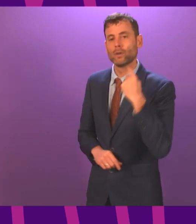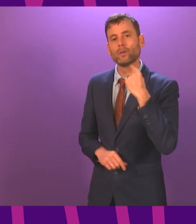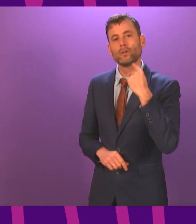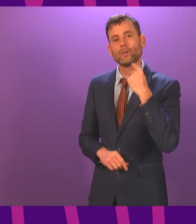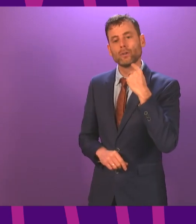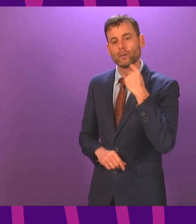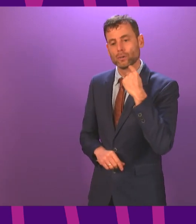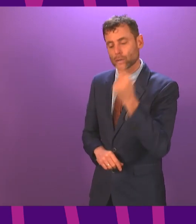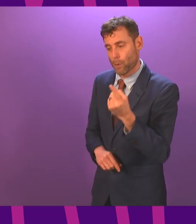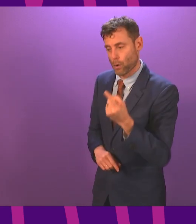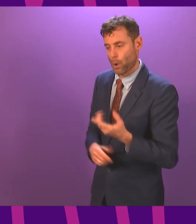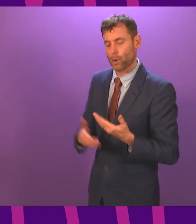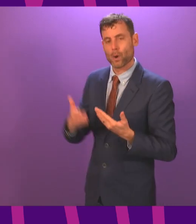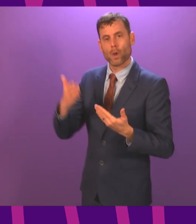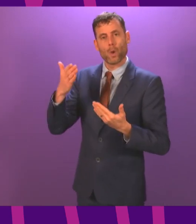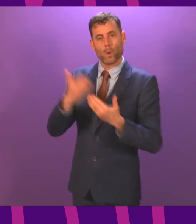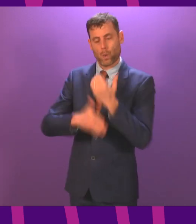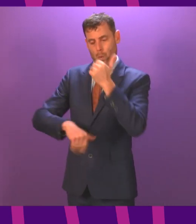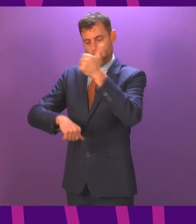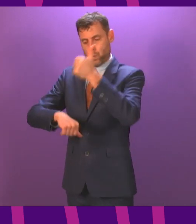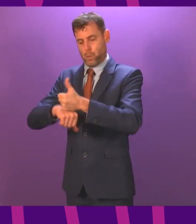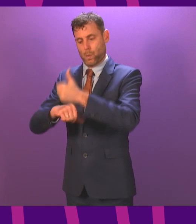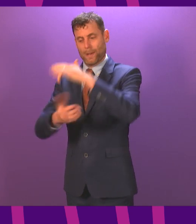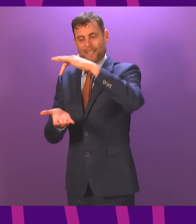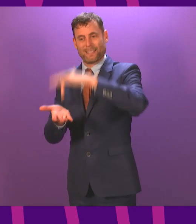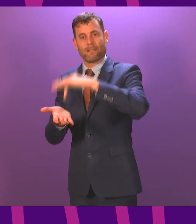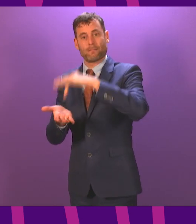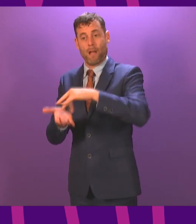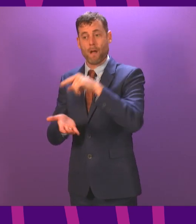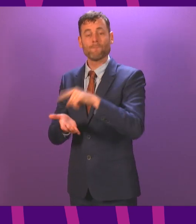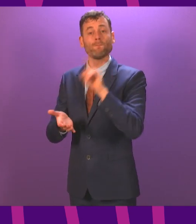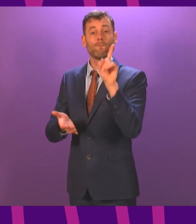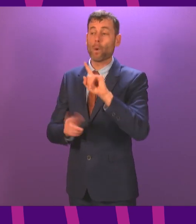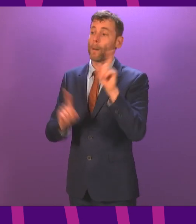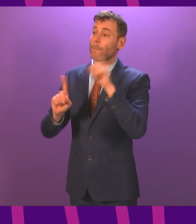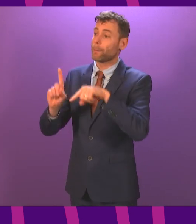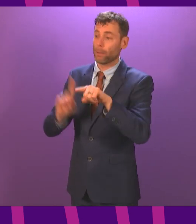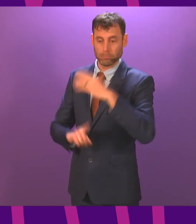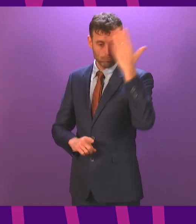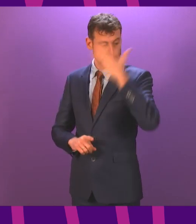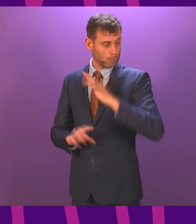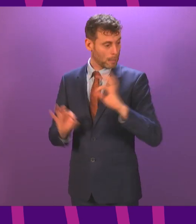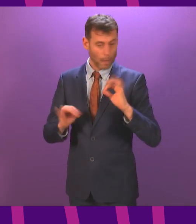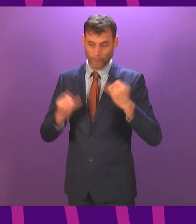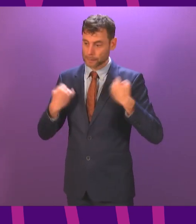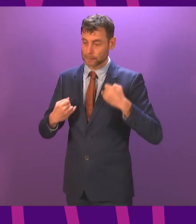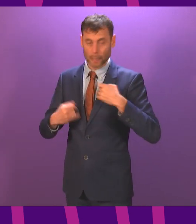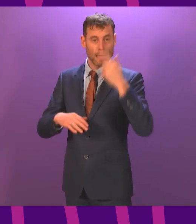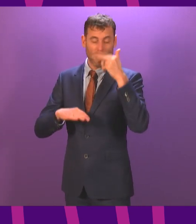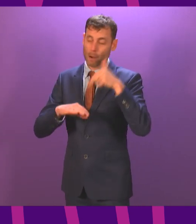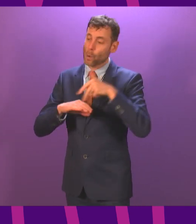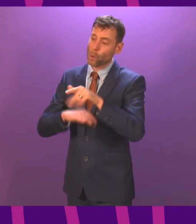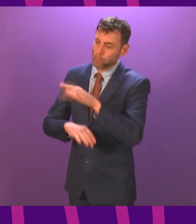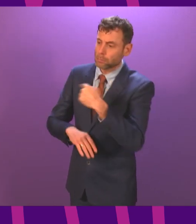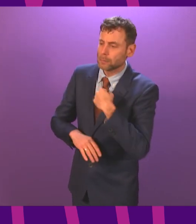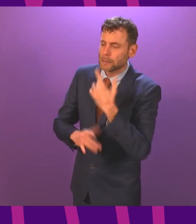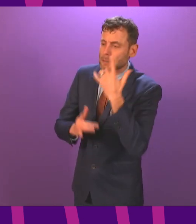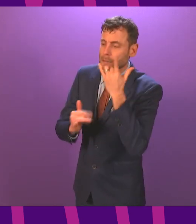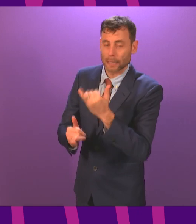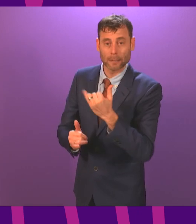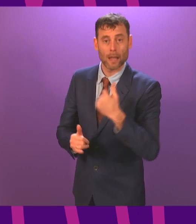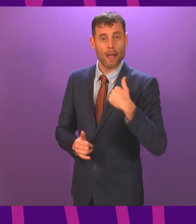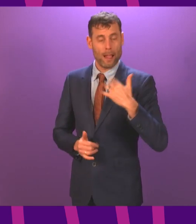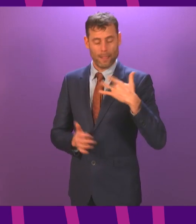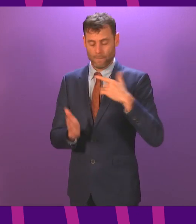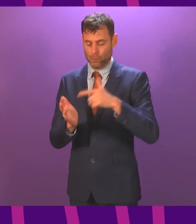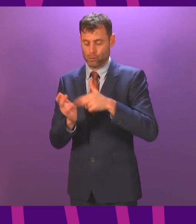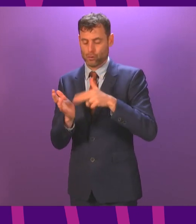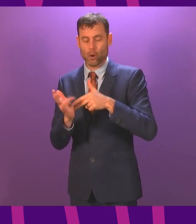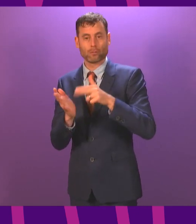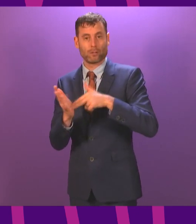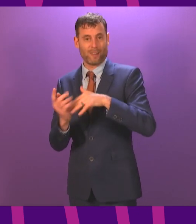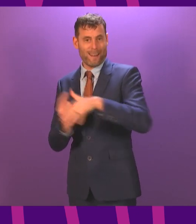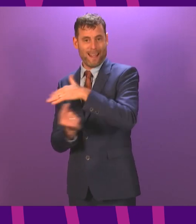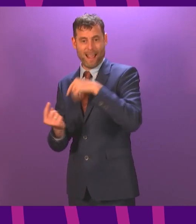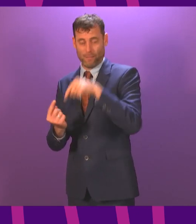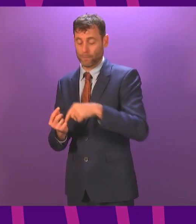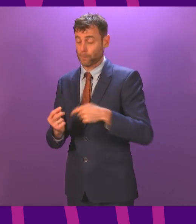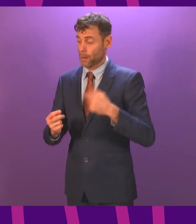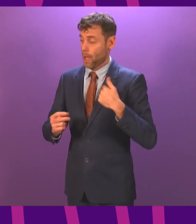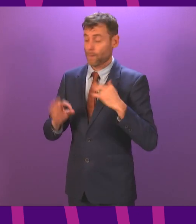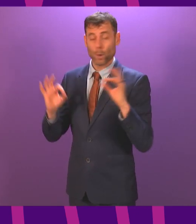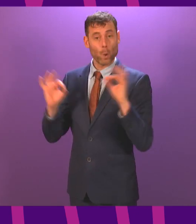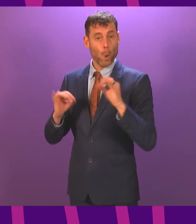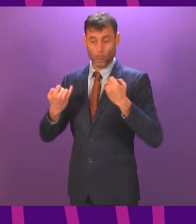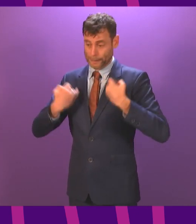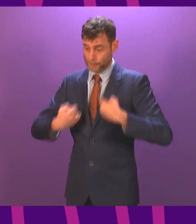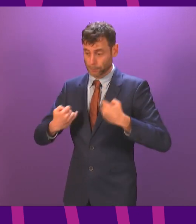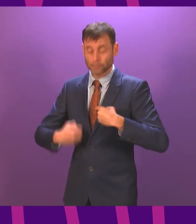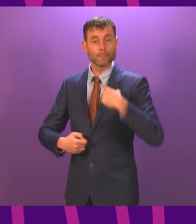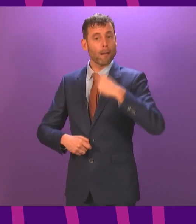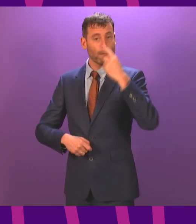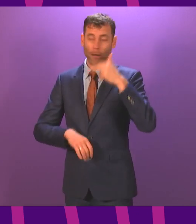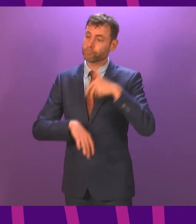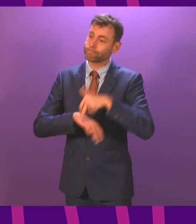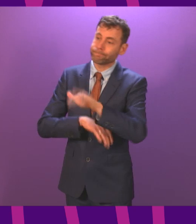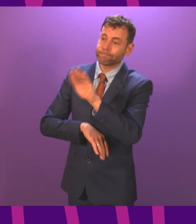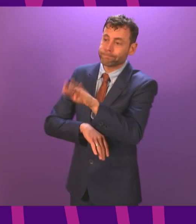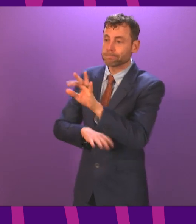other Johnstone residents, as well as those who work in the town, to head along to the